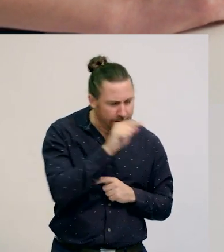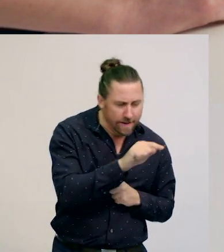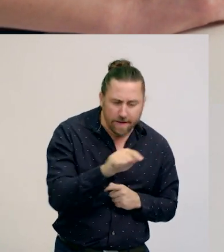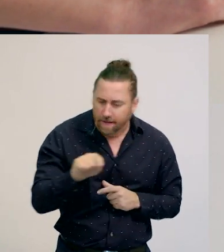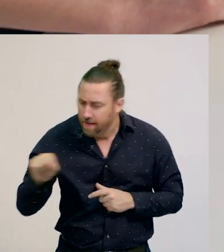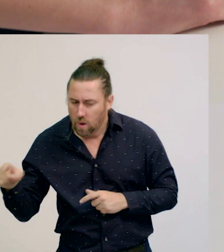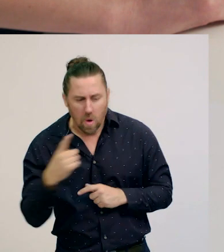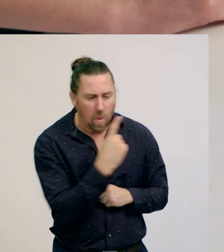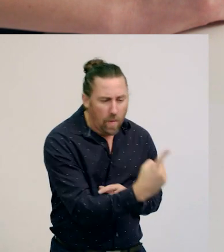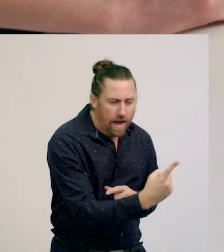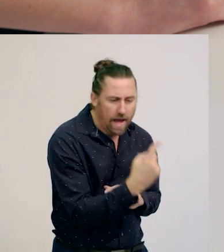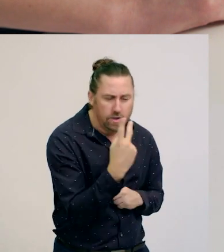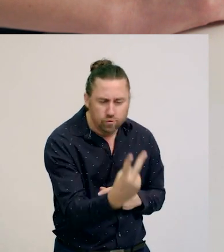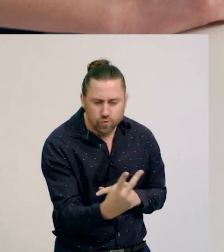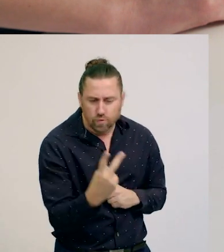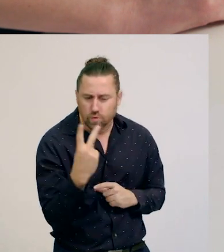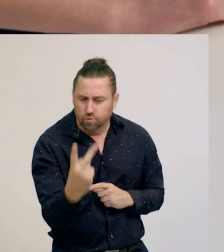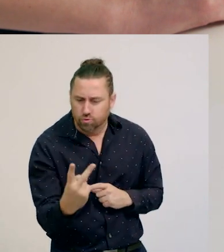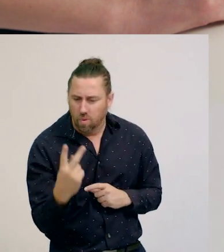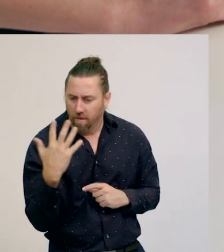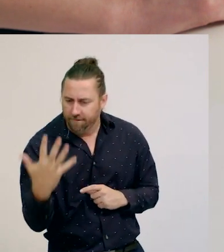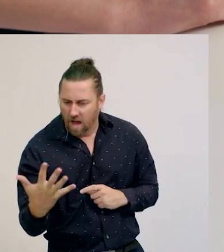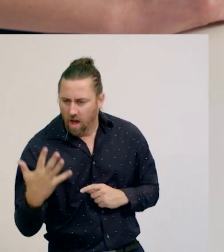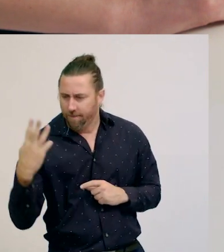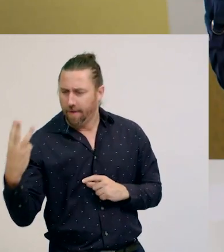1, 2, 2, 5, and 3.